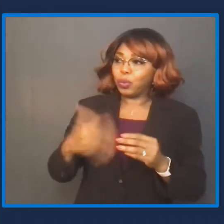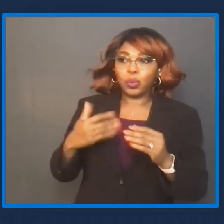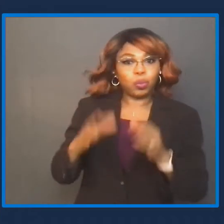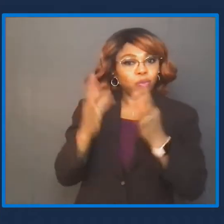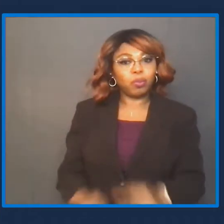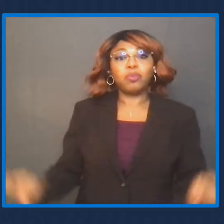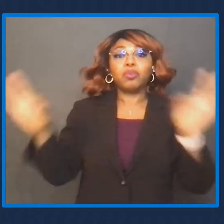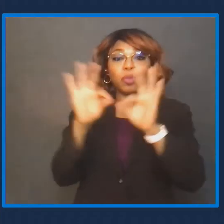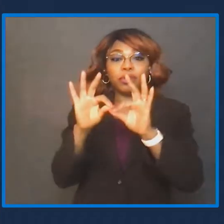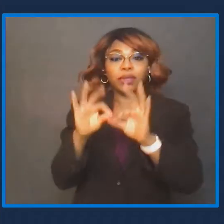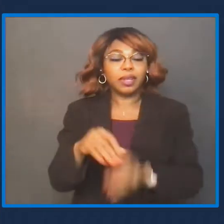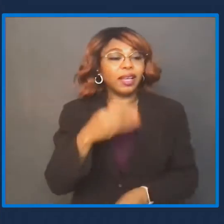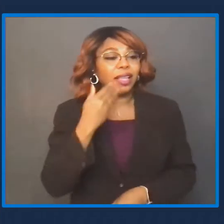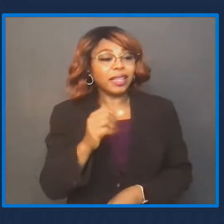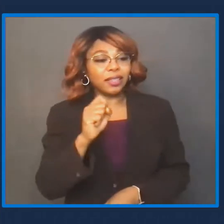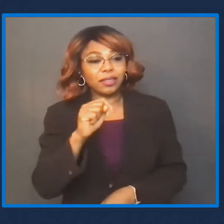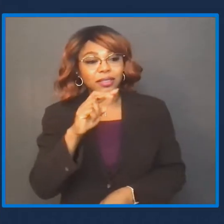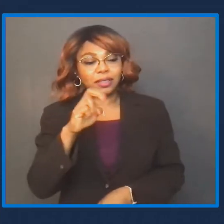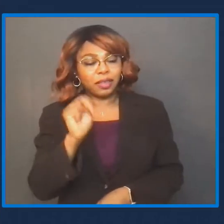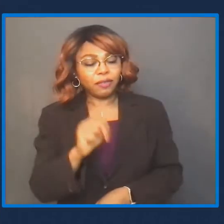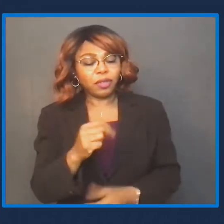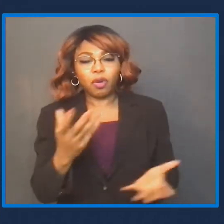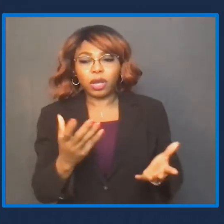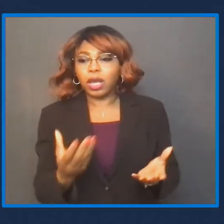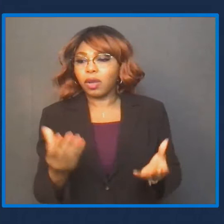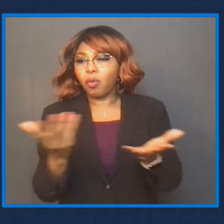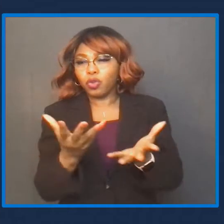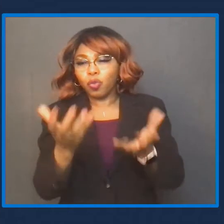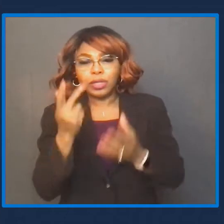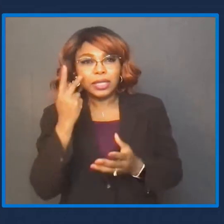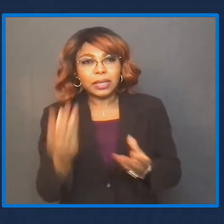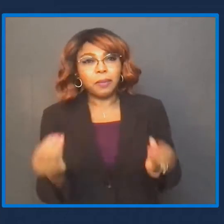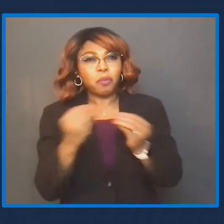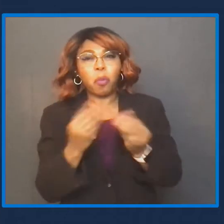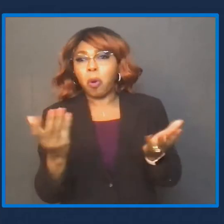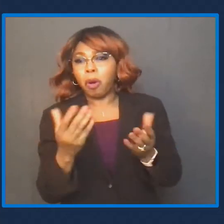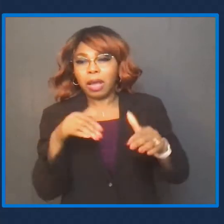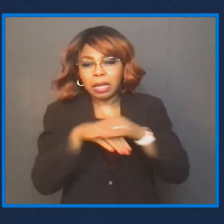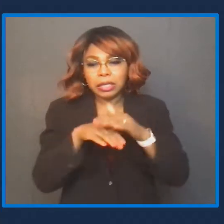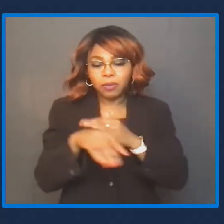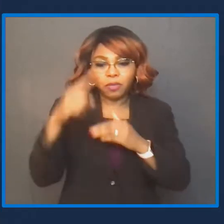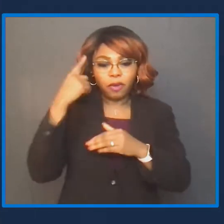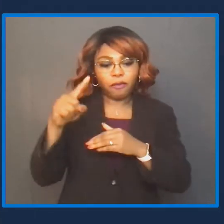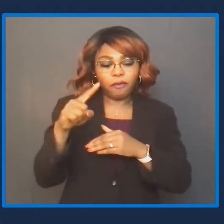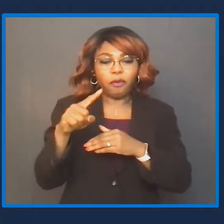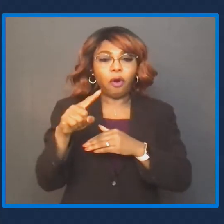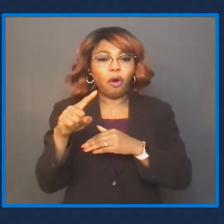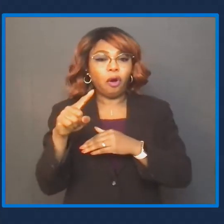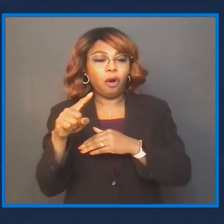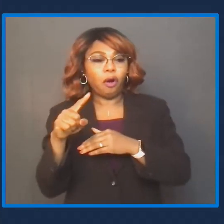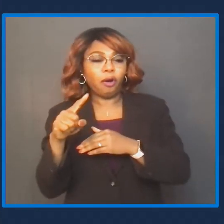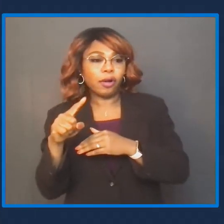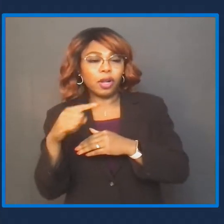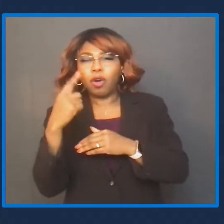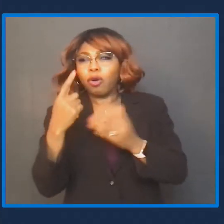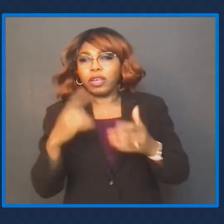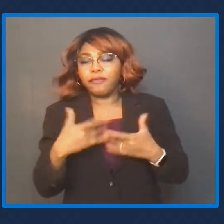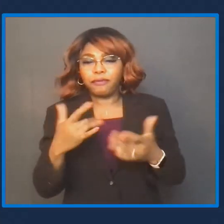Thanks, Steven, and what do you wanna see more of? What do you think accessibility for events and meetings looks like in five years?